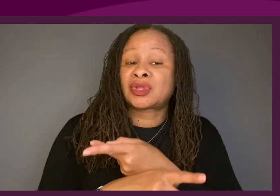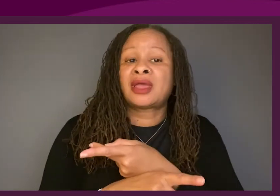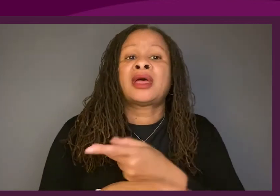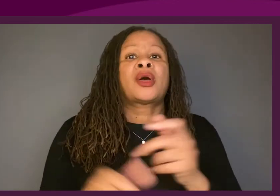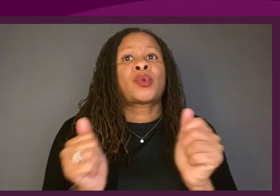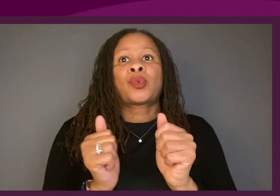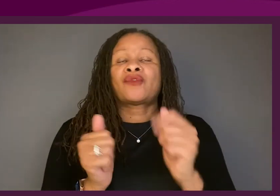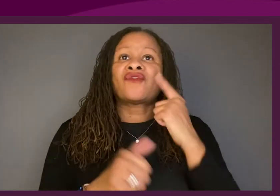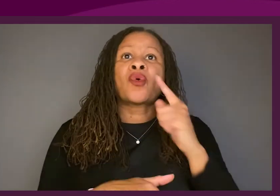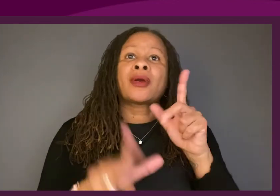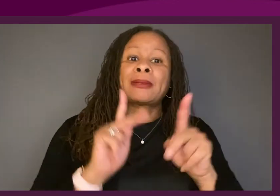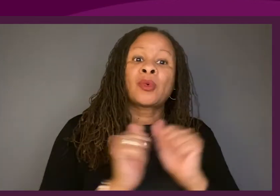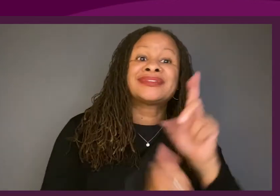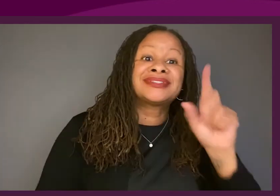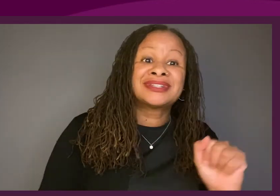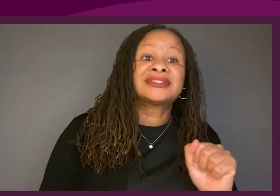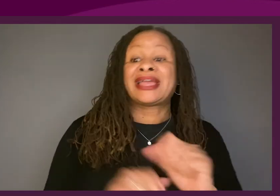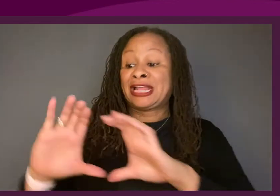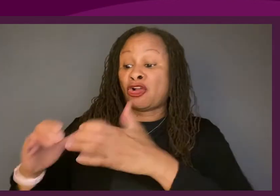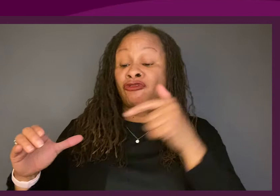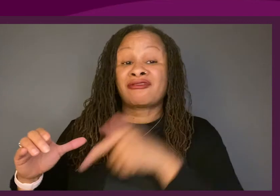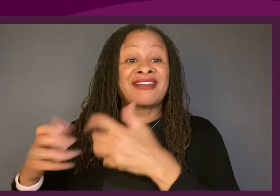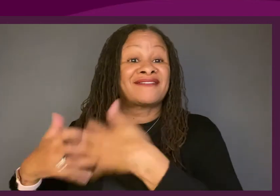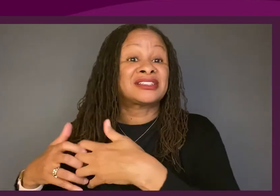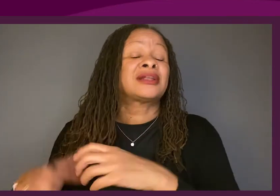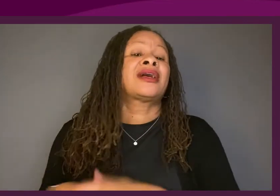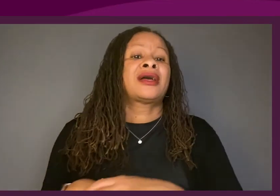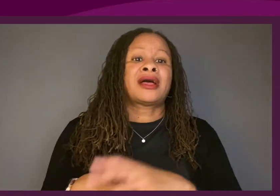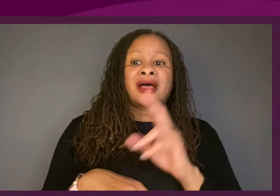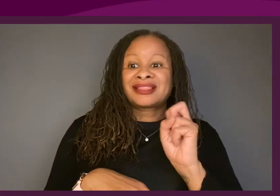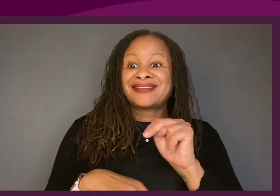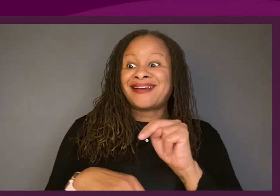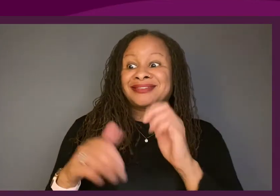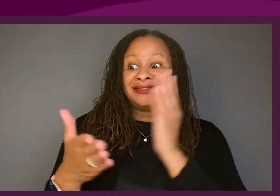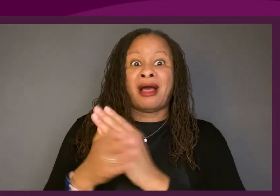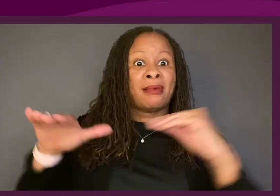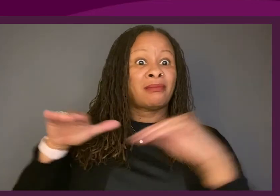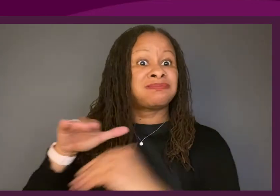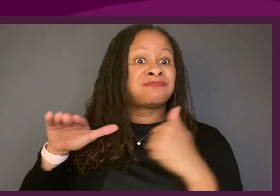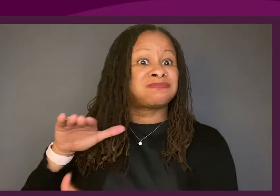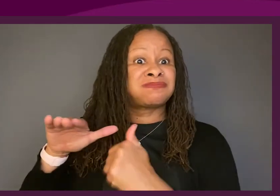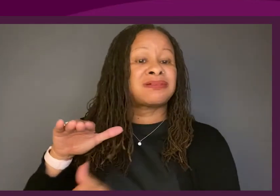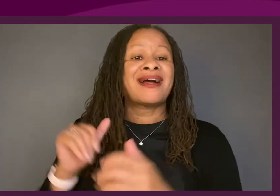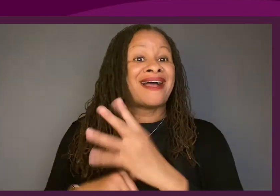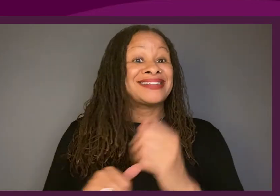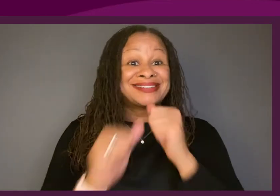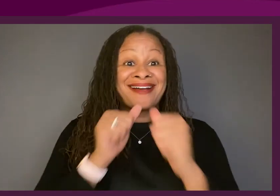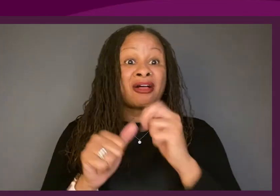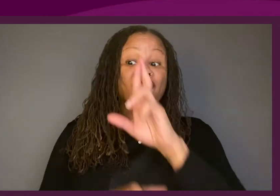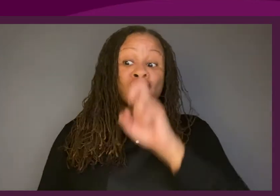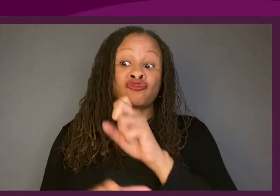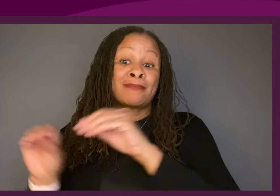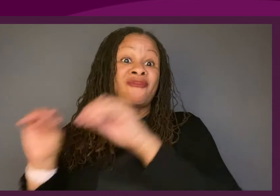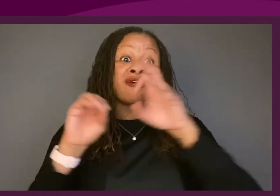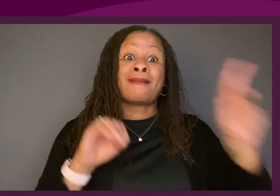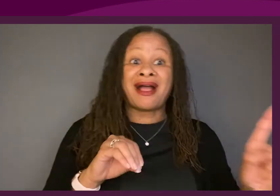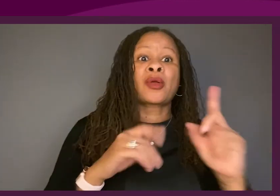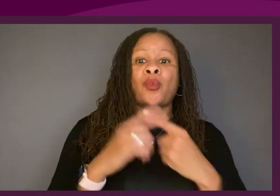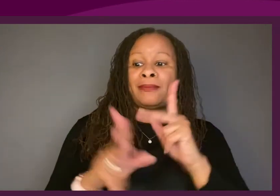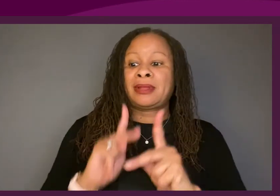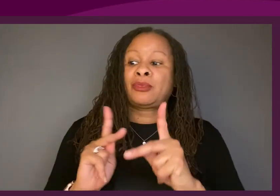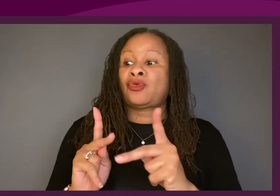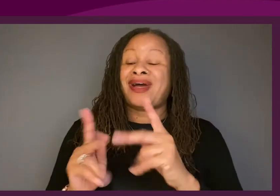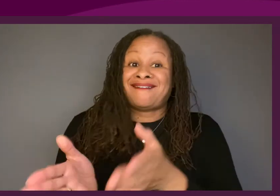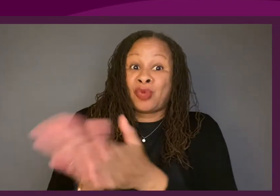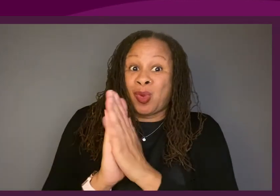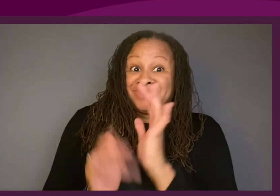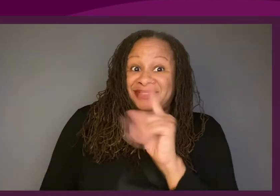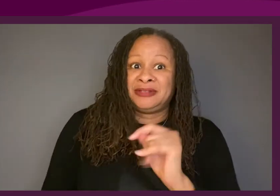facilities, and the denial of the relocation when people request it?